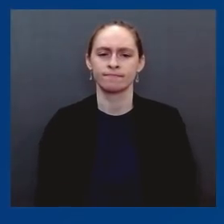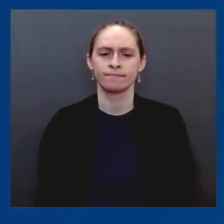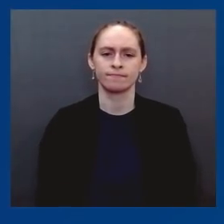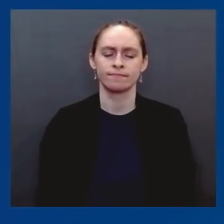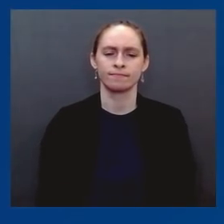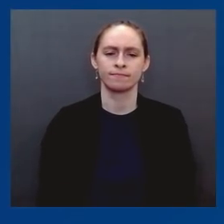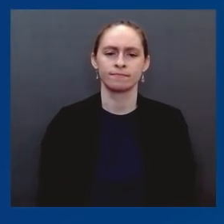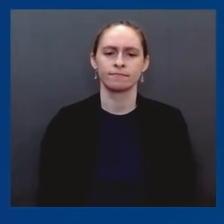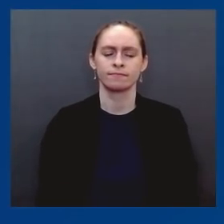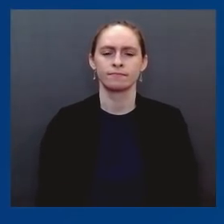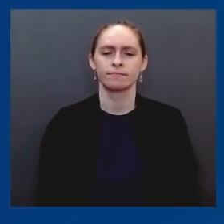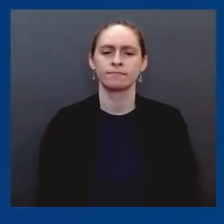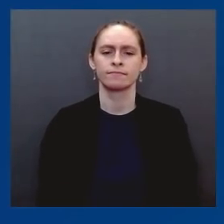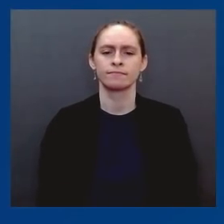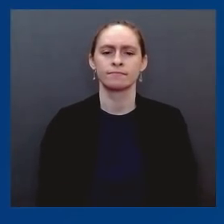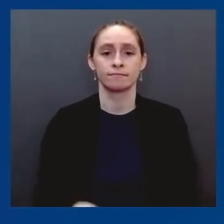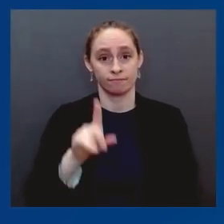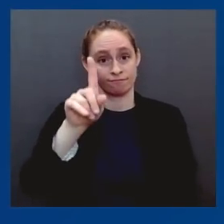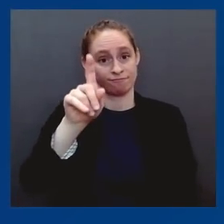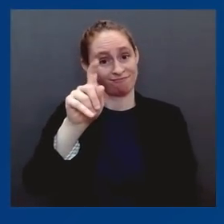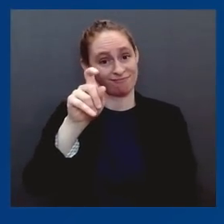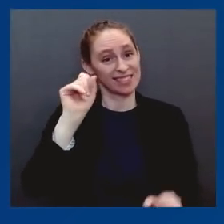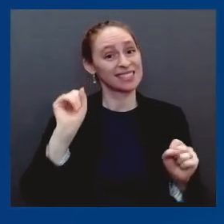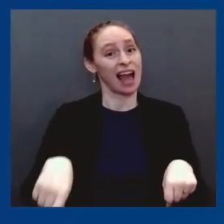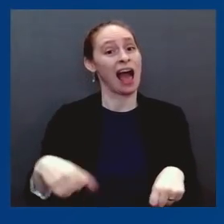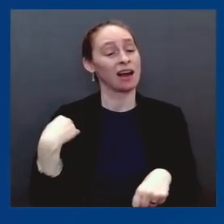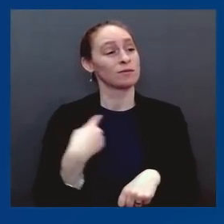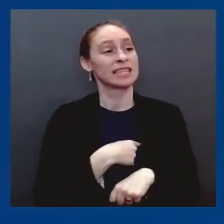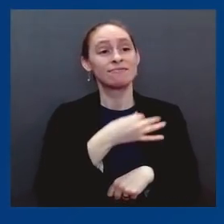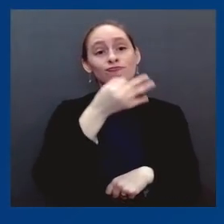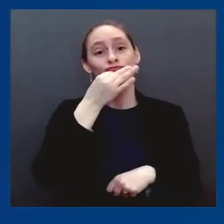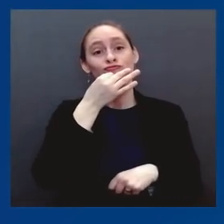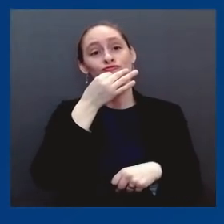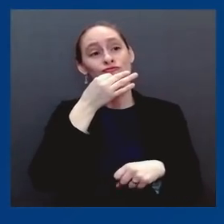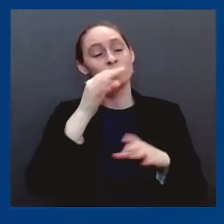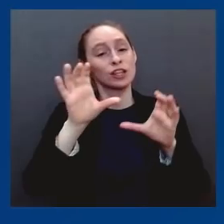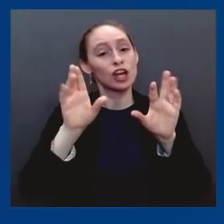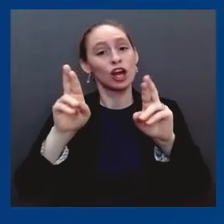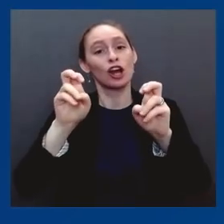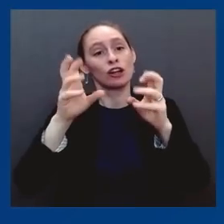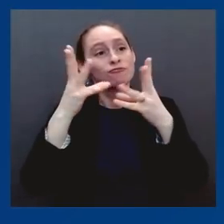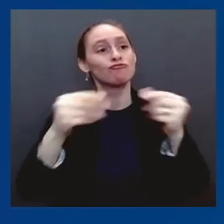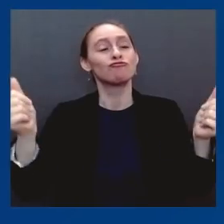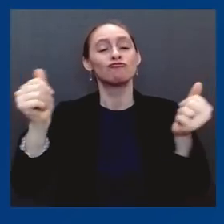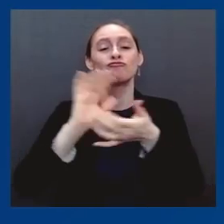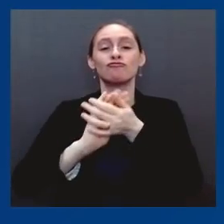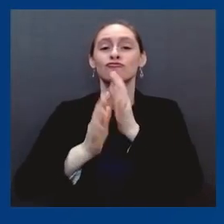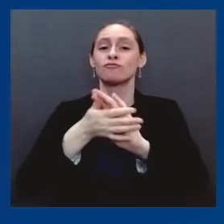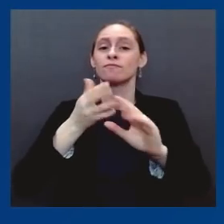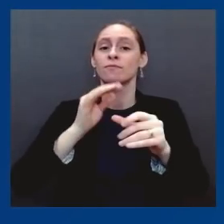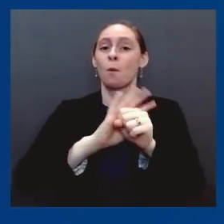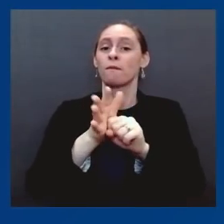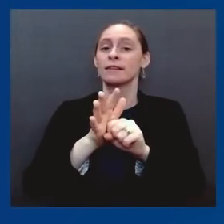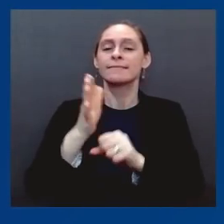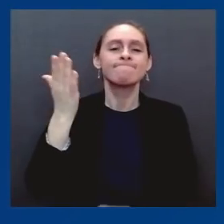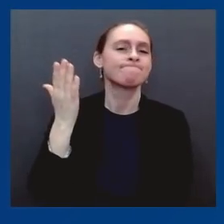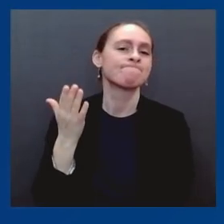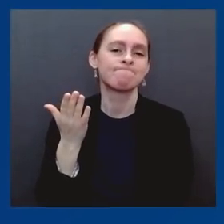but can actually be at such a lower level of control -- namely a control that does not disrupt society,